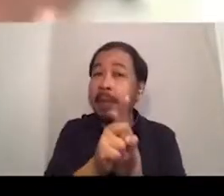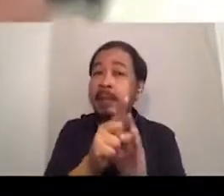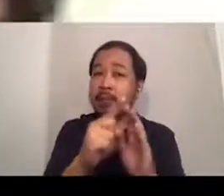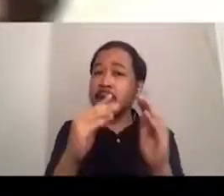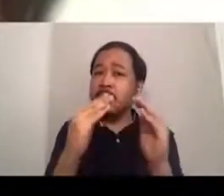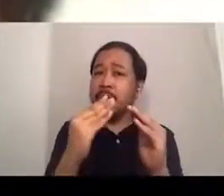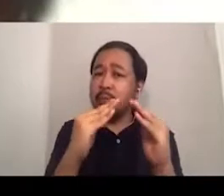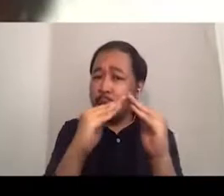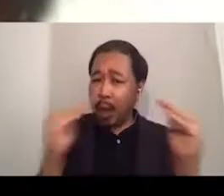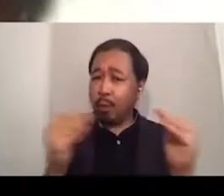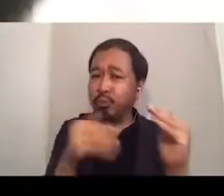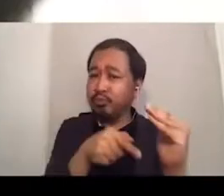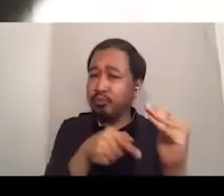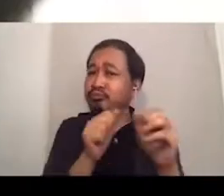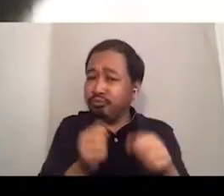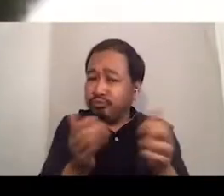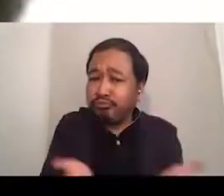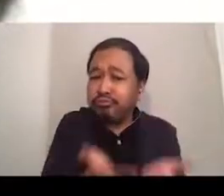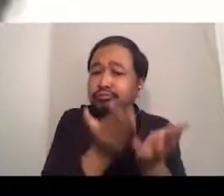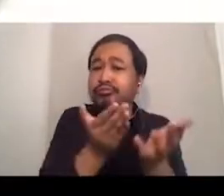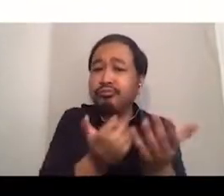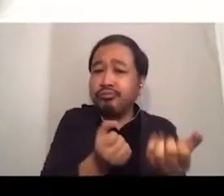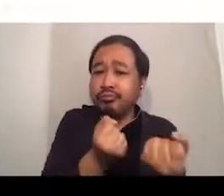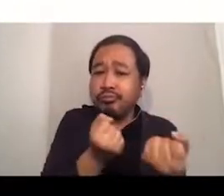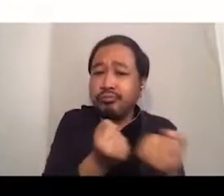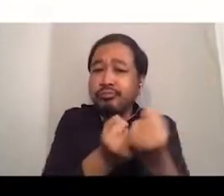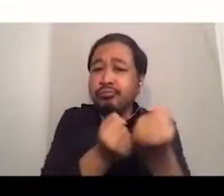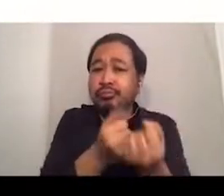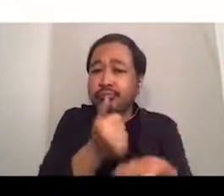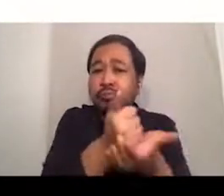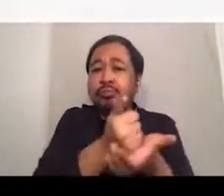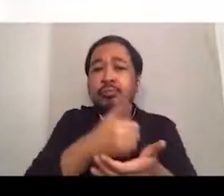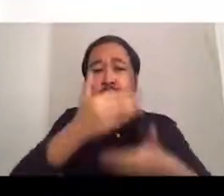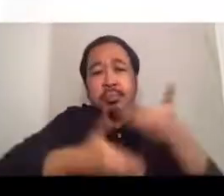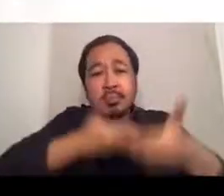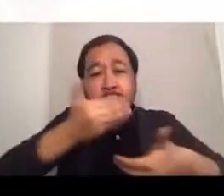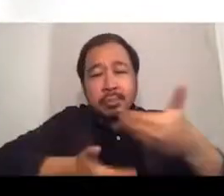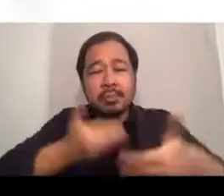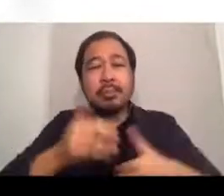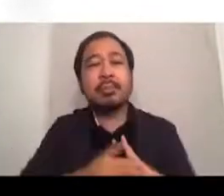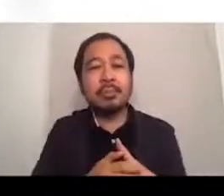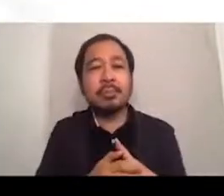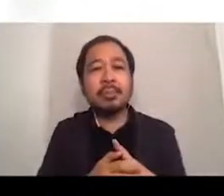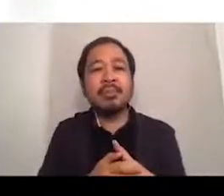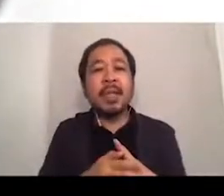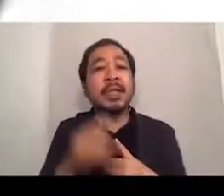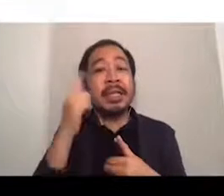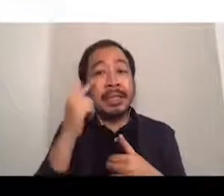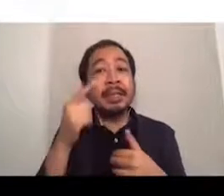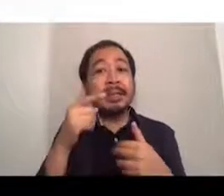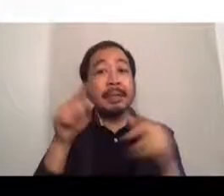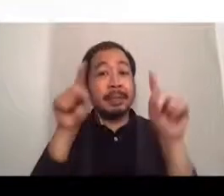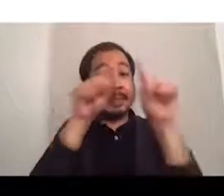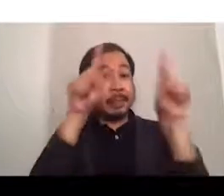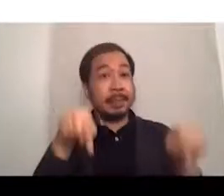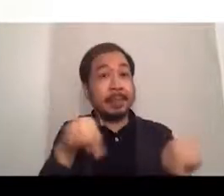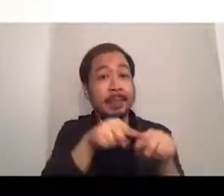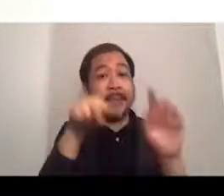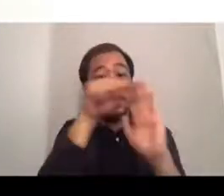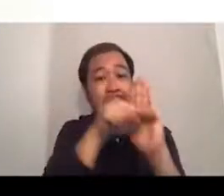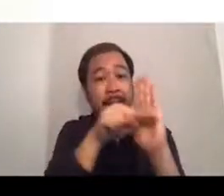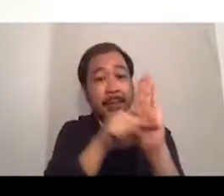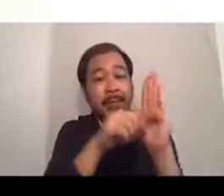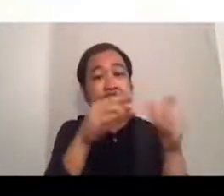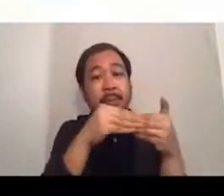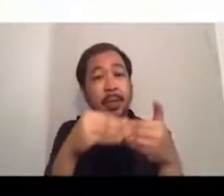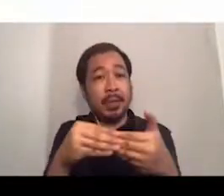We have put together some of the materials from the government into guidelines on specifics so that they can apply to their respective settings.